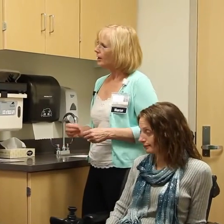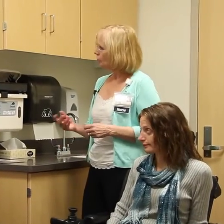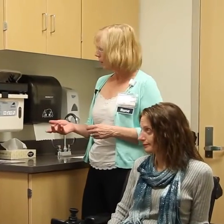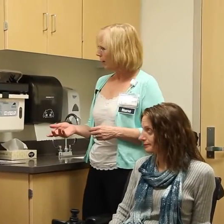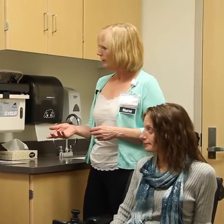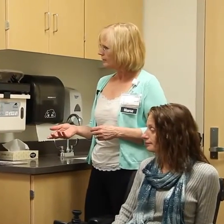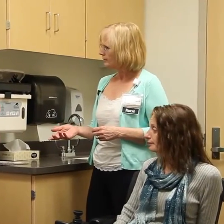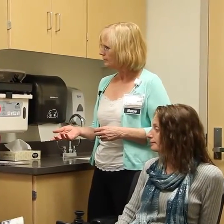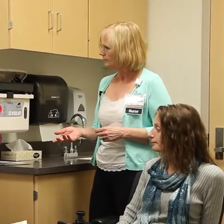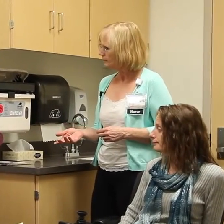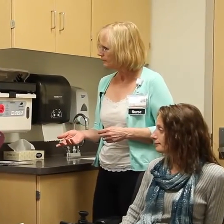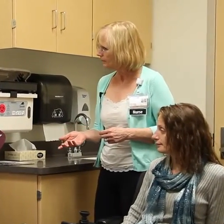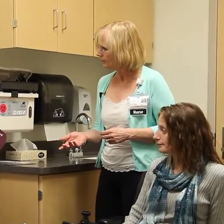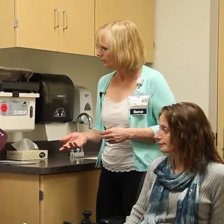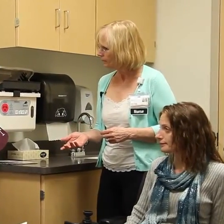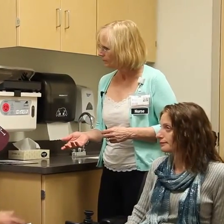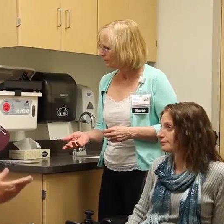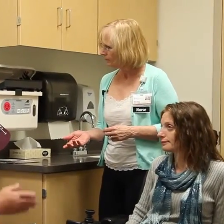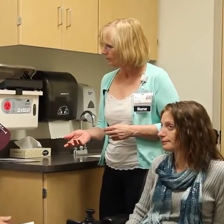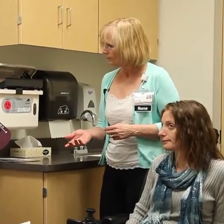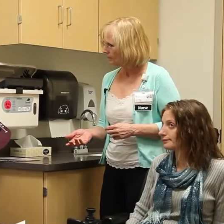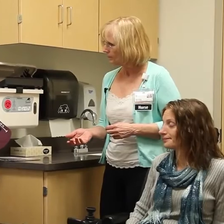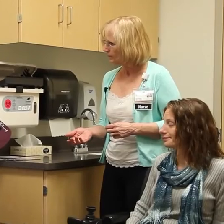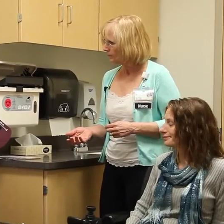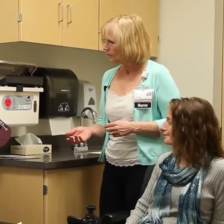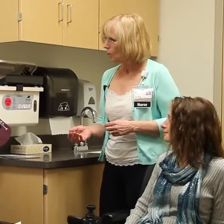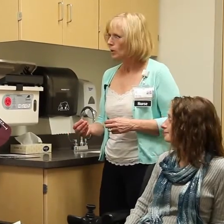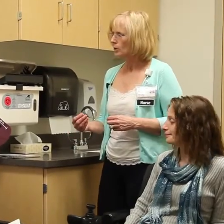and you are...? - I'm Peter Wilson. I'm Angie's personal assistant.